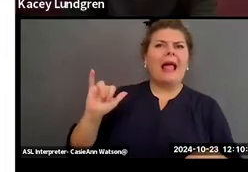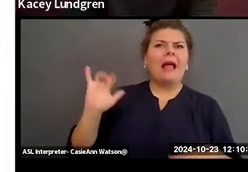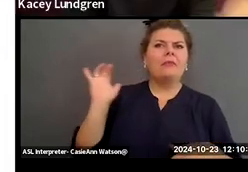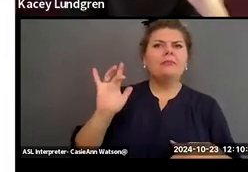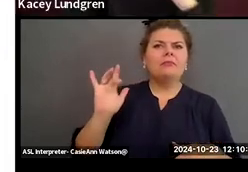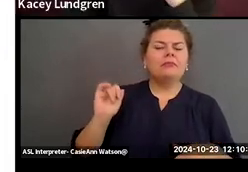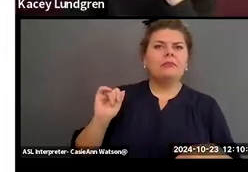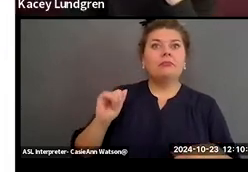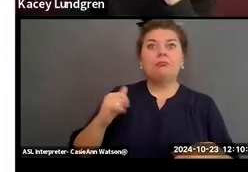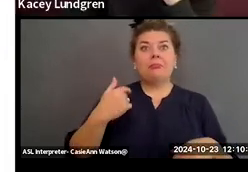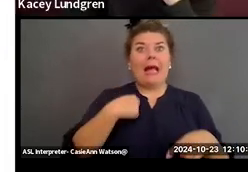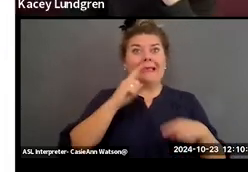Okay, I can't see it, so.